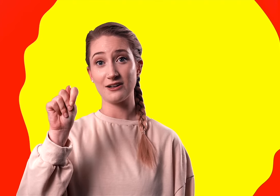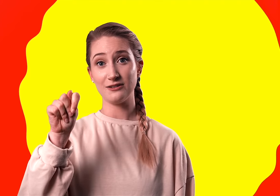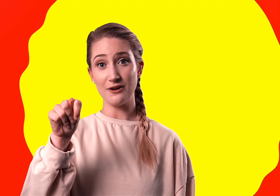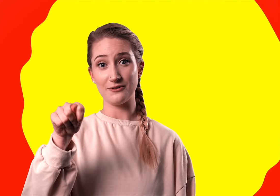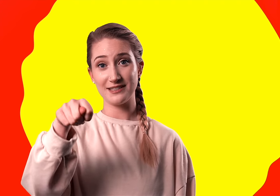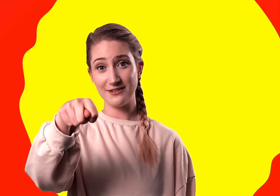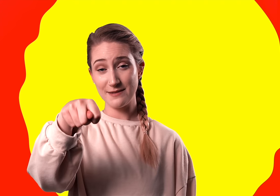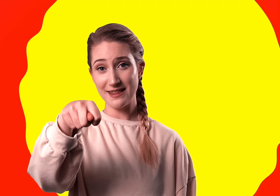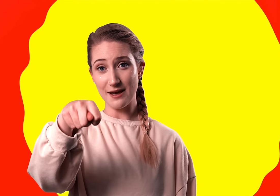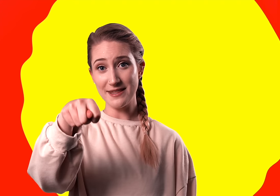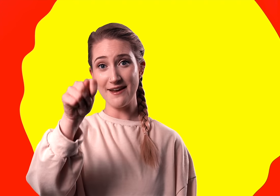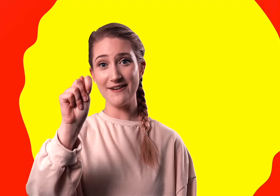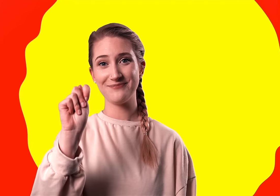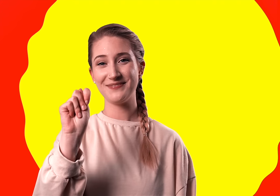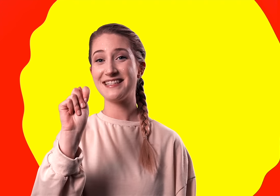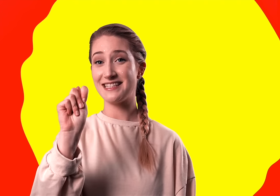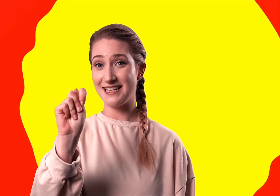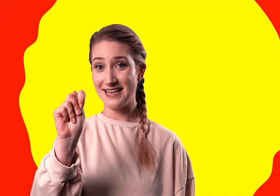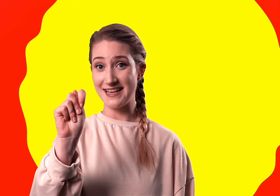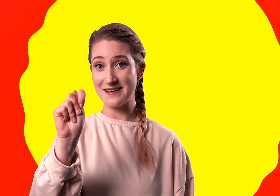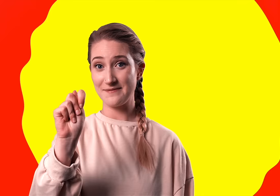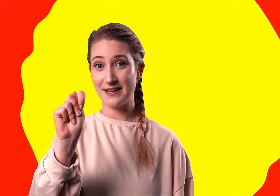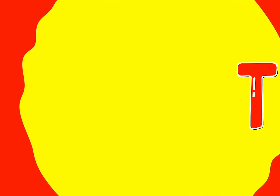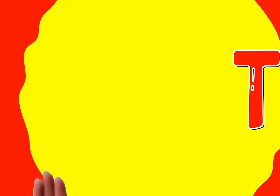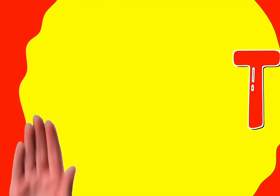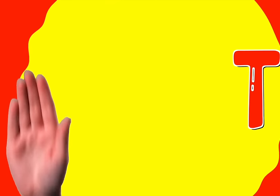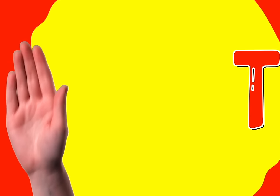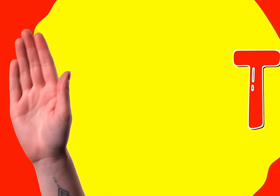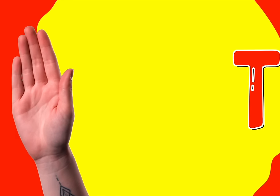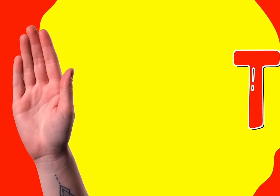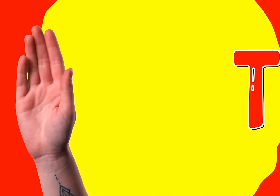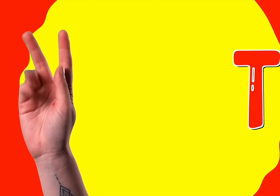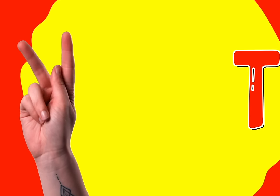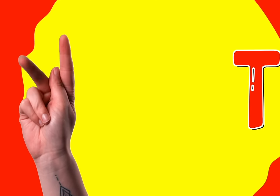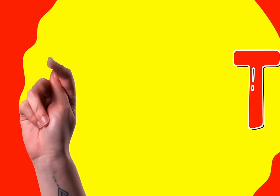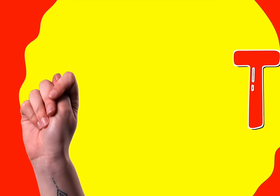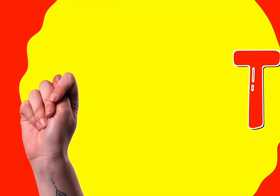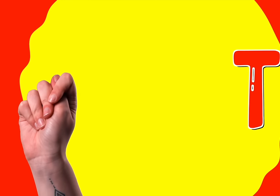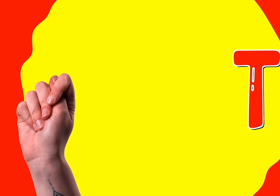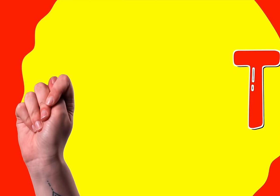And close. Do you see my thumb in there? T.